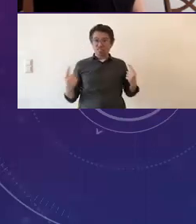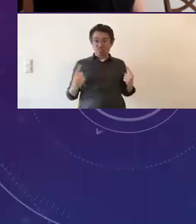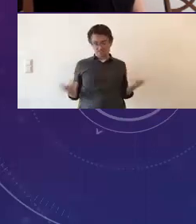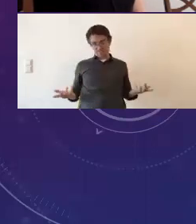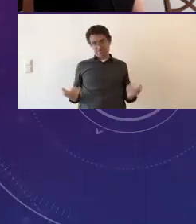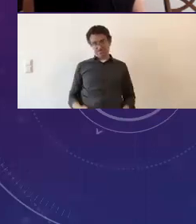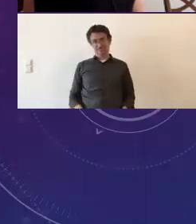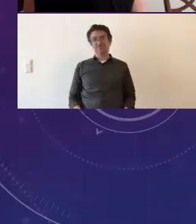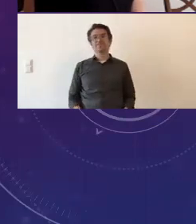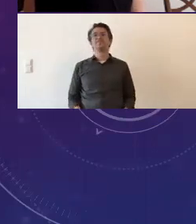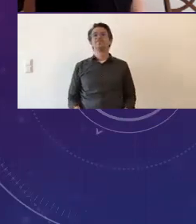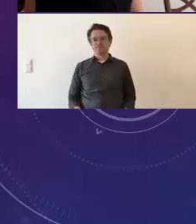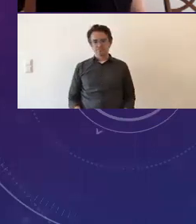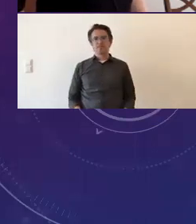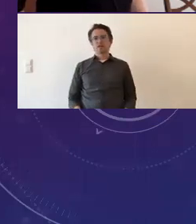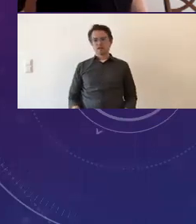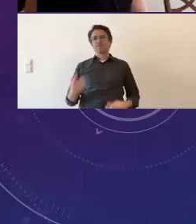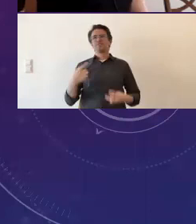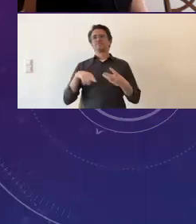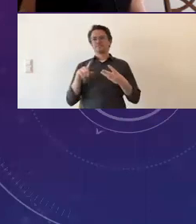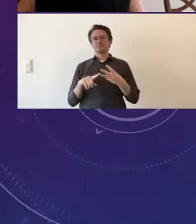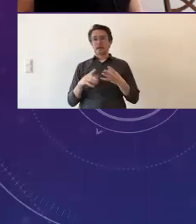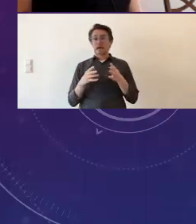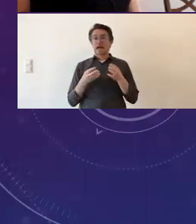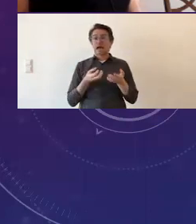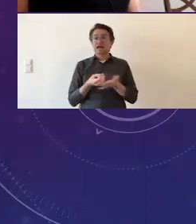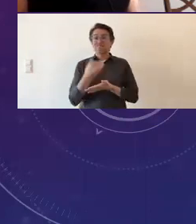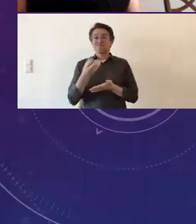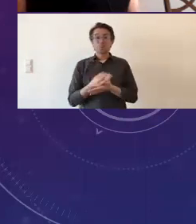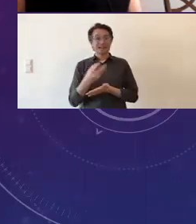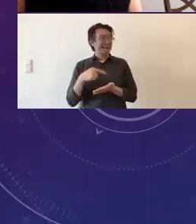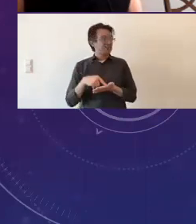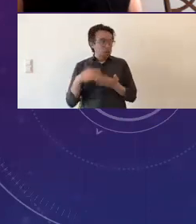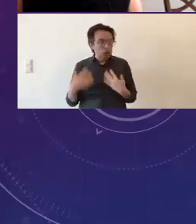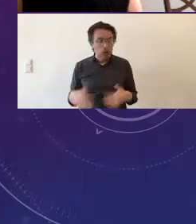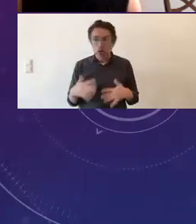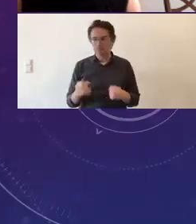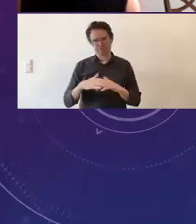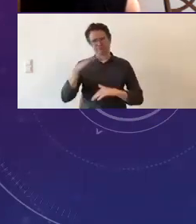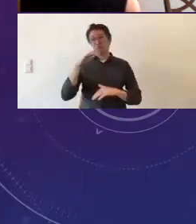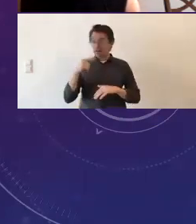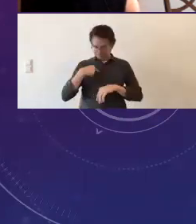to talk about all these different issues but these three resources have a lot of